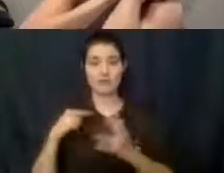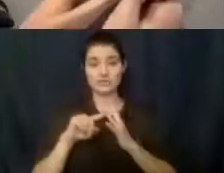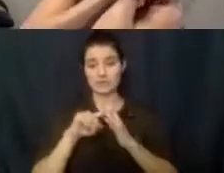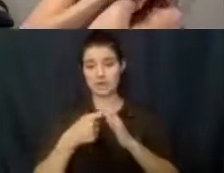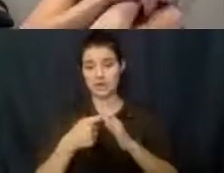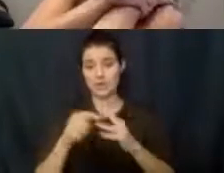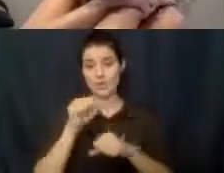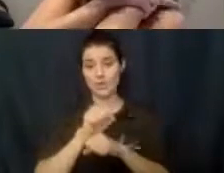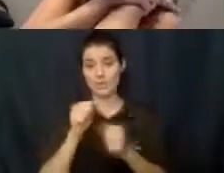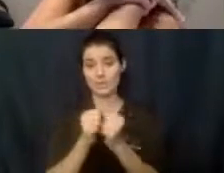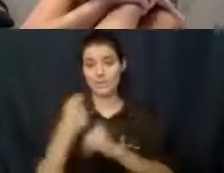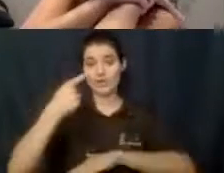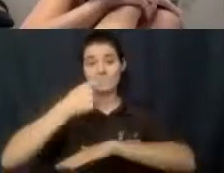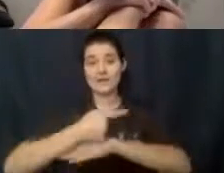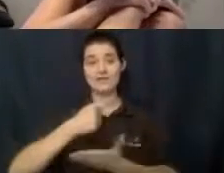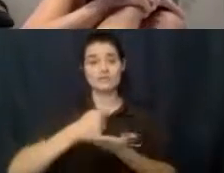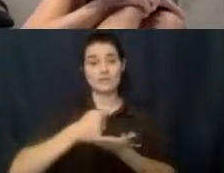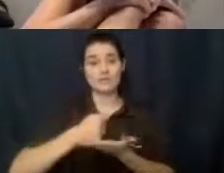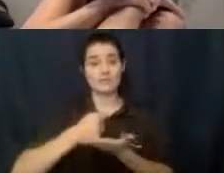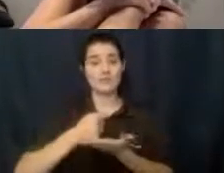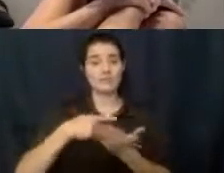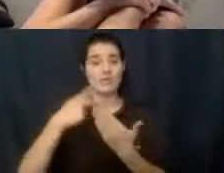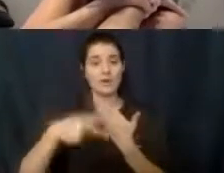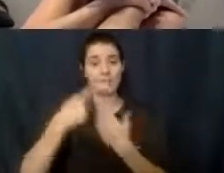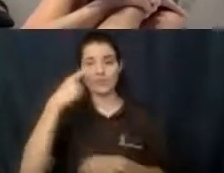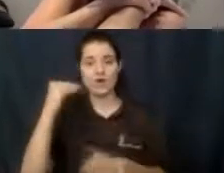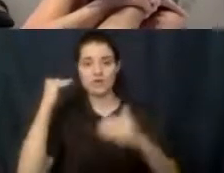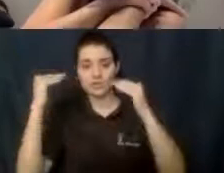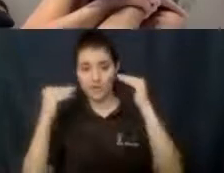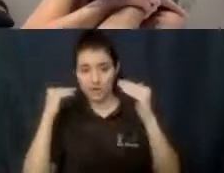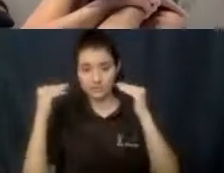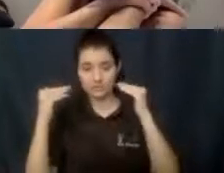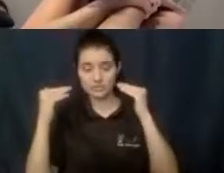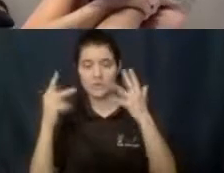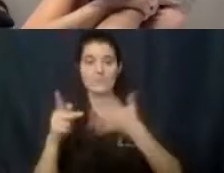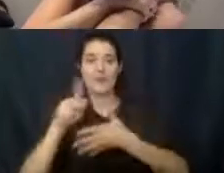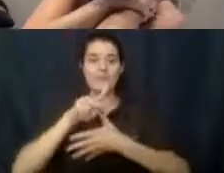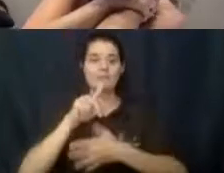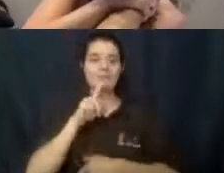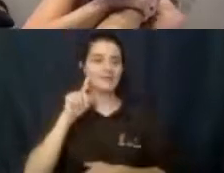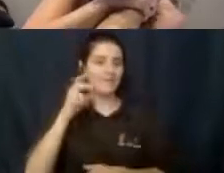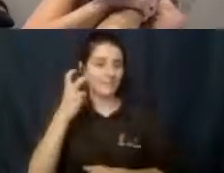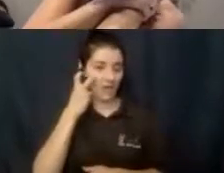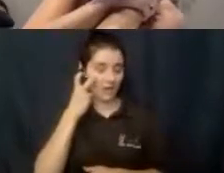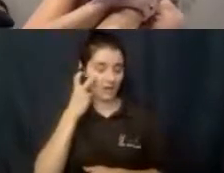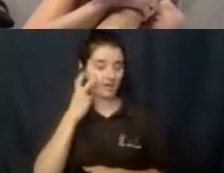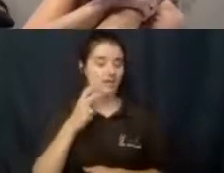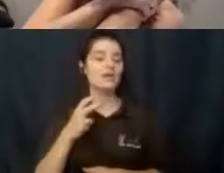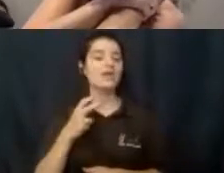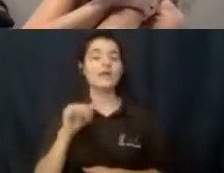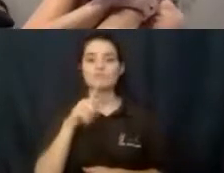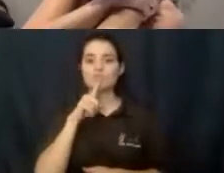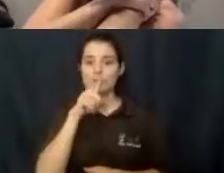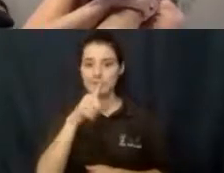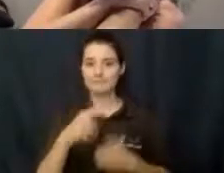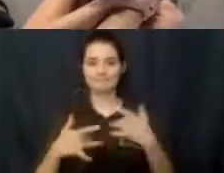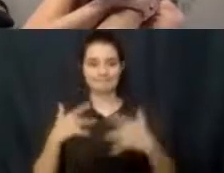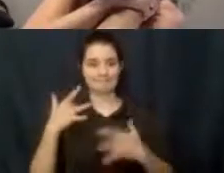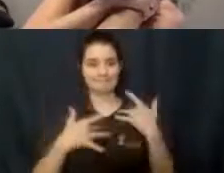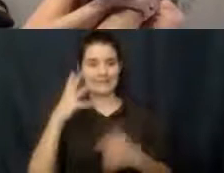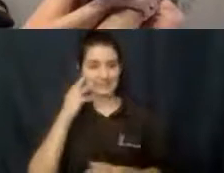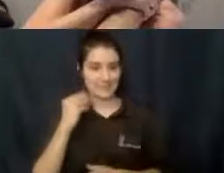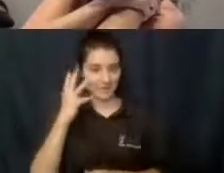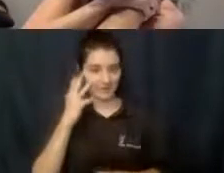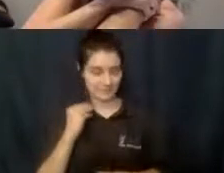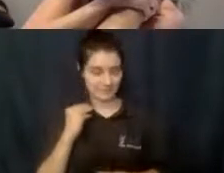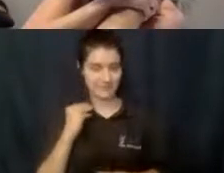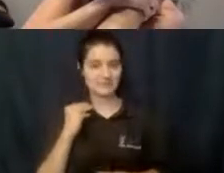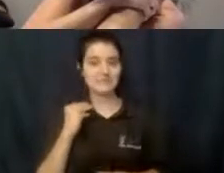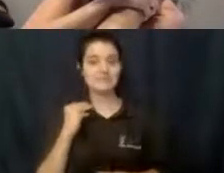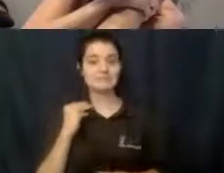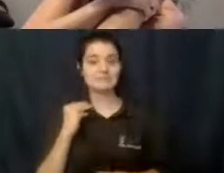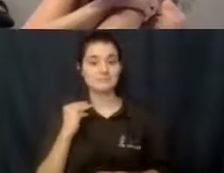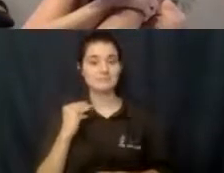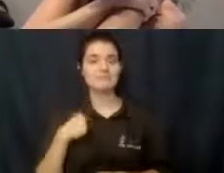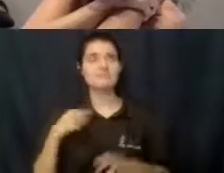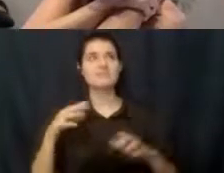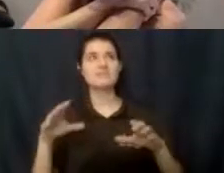I started working with the Day Treatment Program for adults with disabilities. That was an exciting experience.